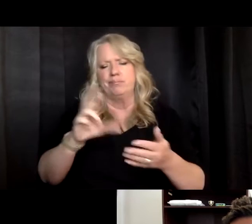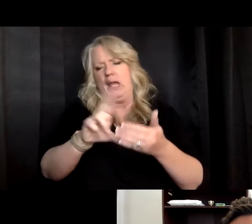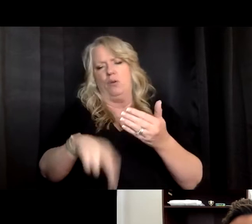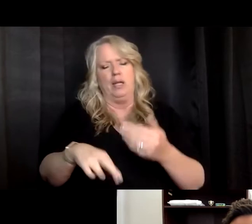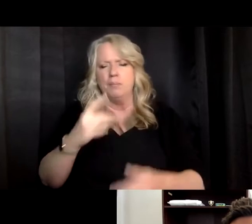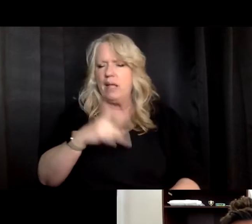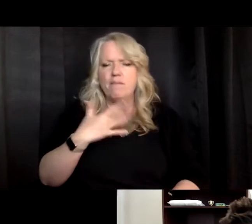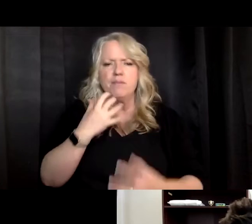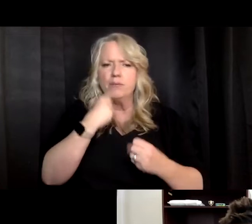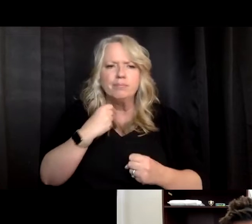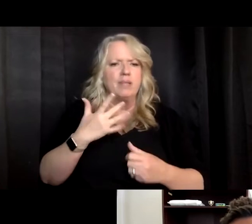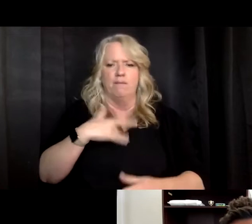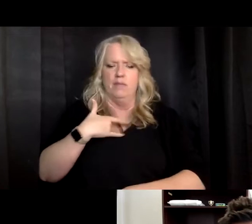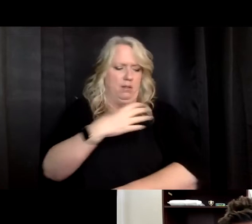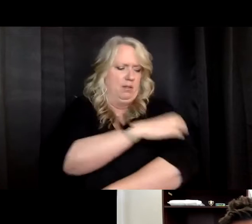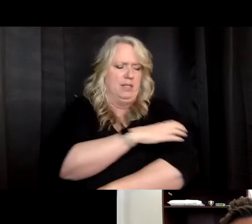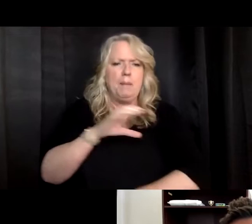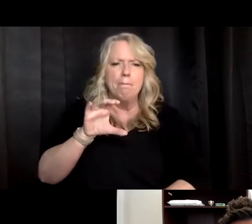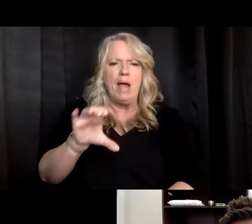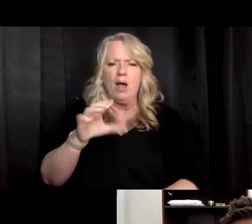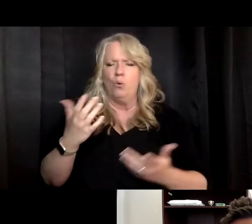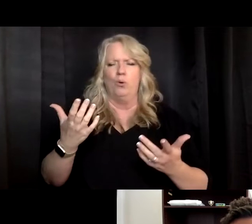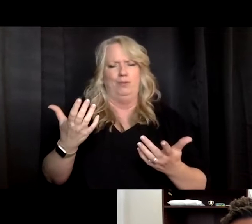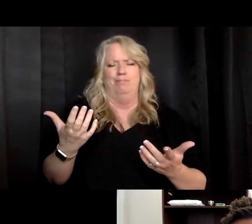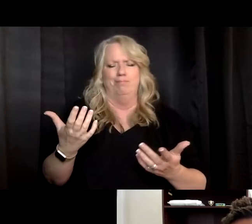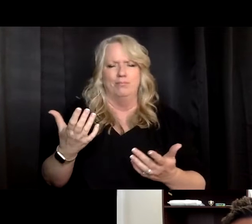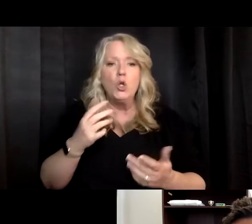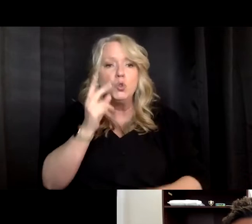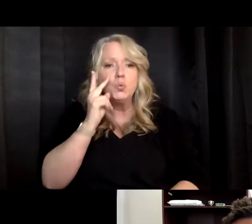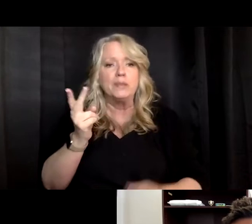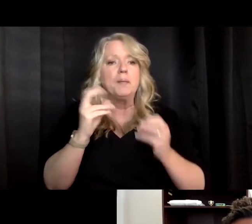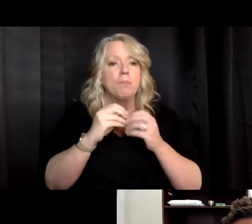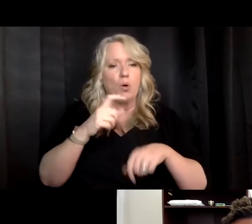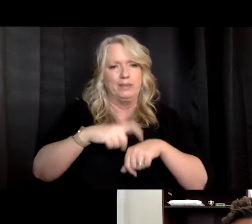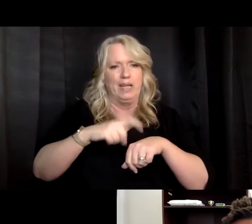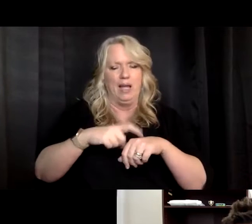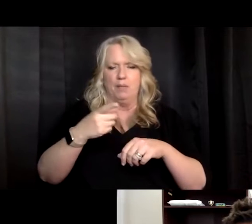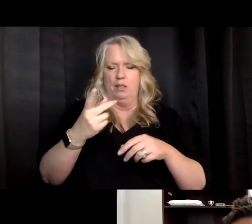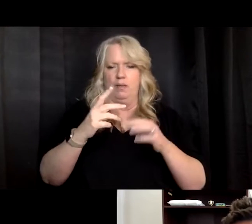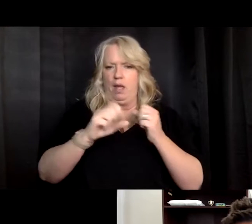TO THAT CONCERN, CLINICAL OUTCOMES ARE GOING TO SUFFER AND PEOPLE ARE NOT GOING TO FEEL AS CARED FOR, NOT GOING TO FEEL EMPOWERED. AND I